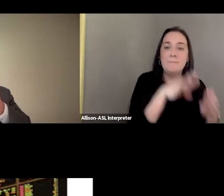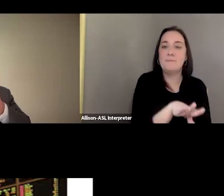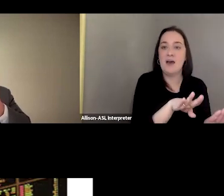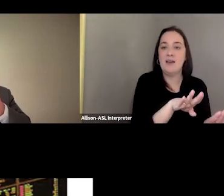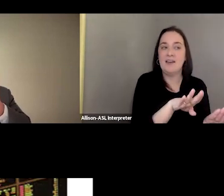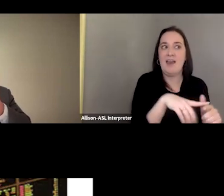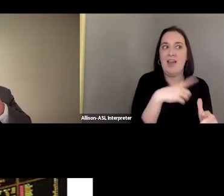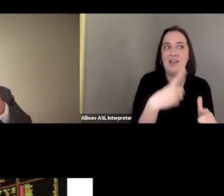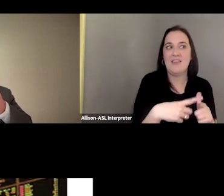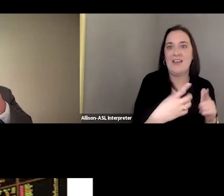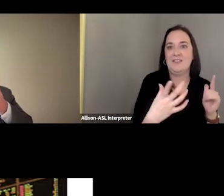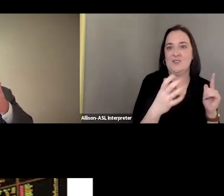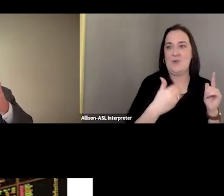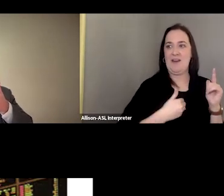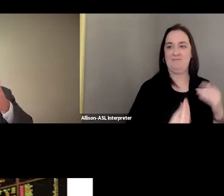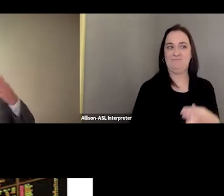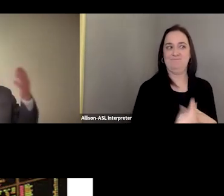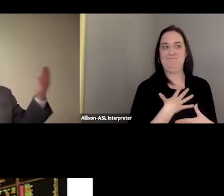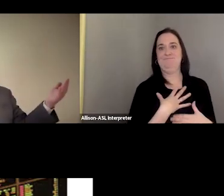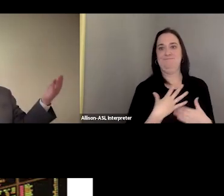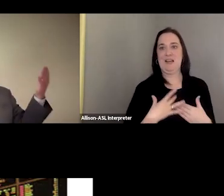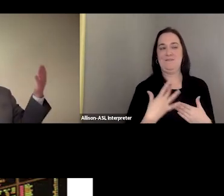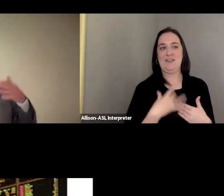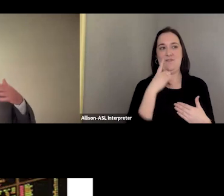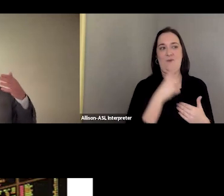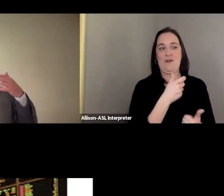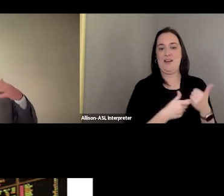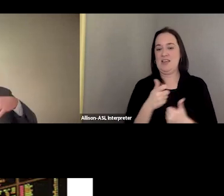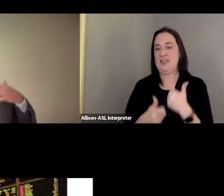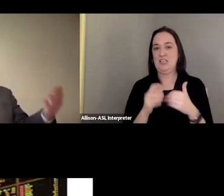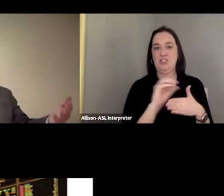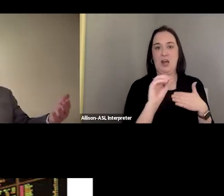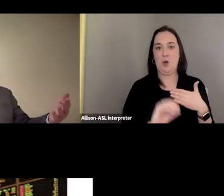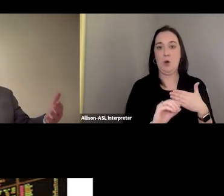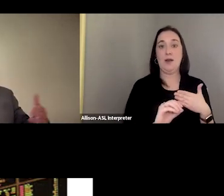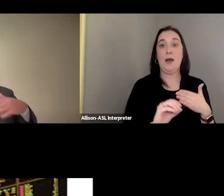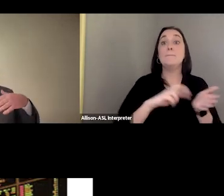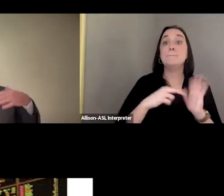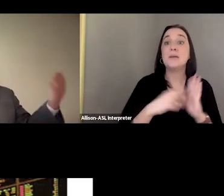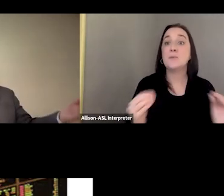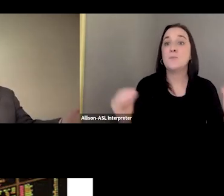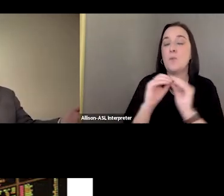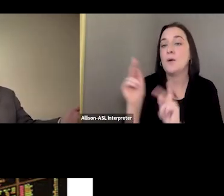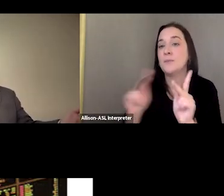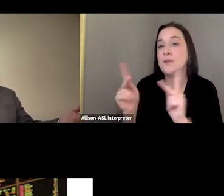bet on your phone on each outcome can actually influence the amount people are betting and how quickly they are betting.